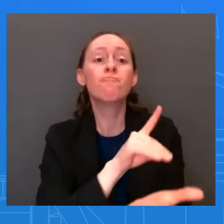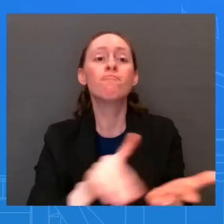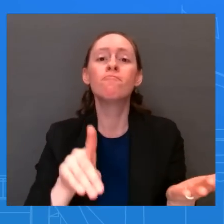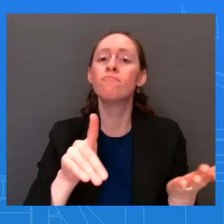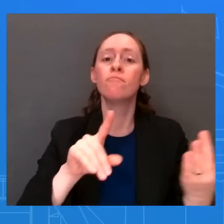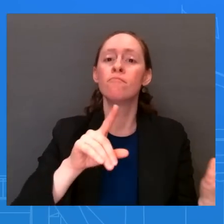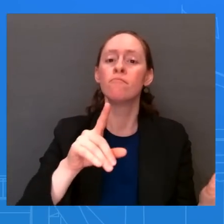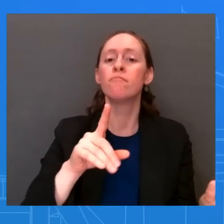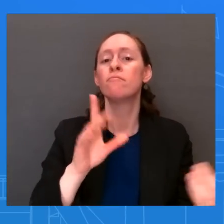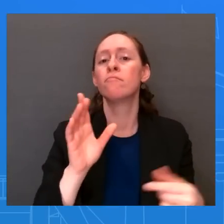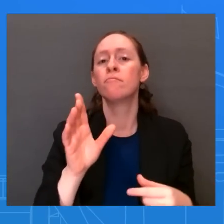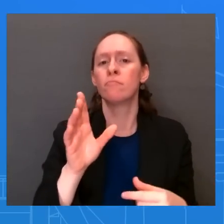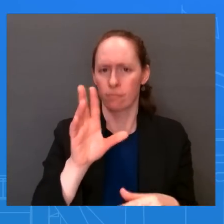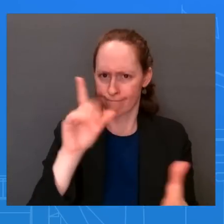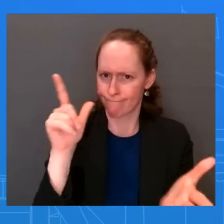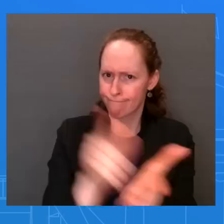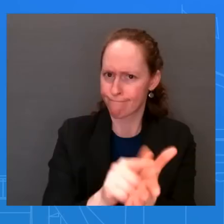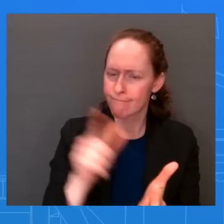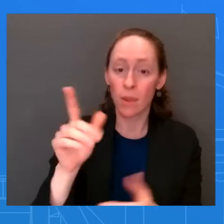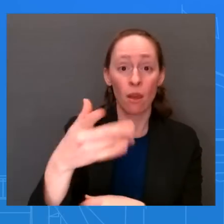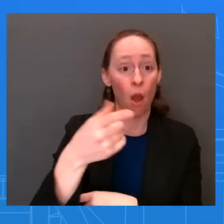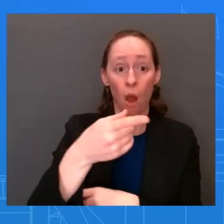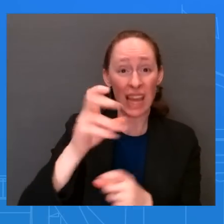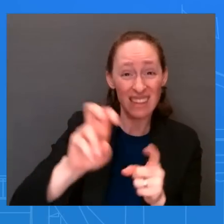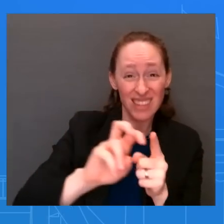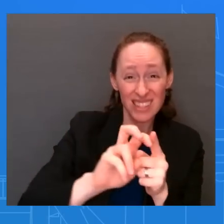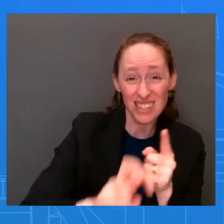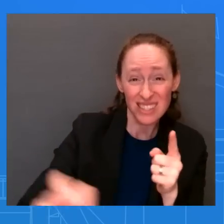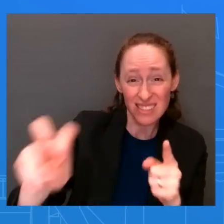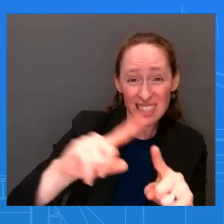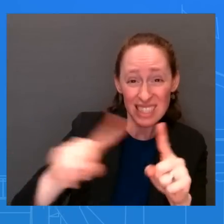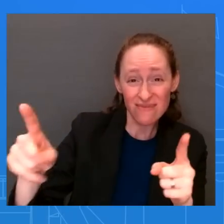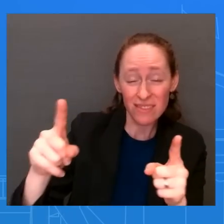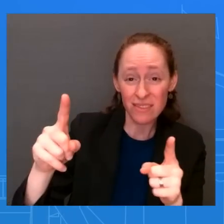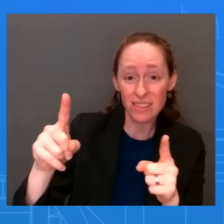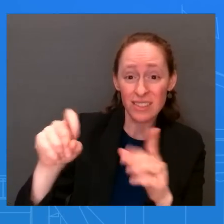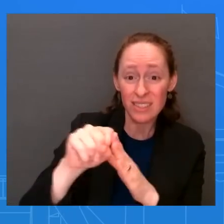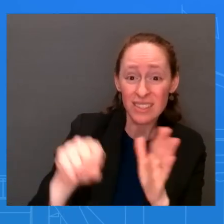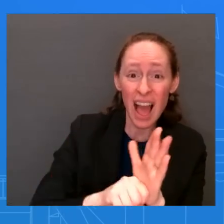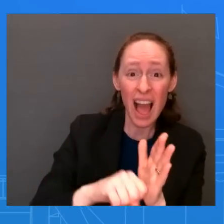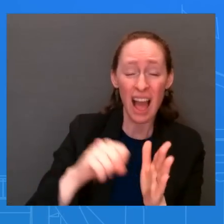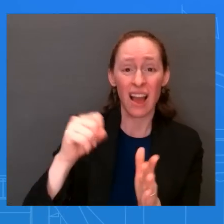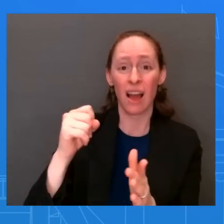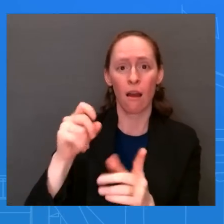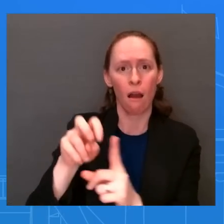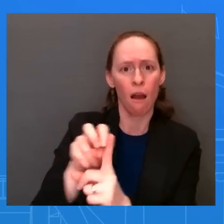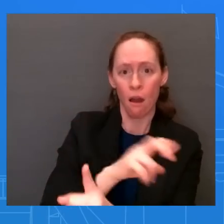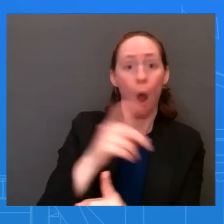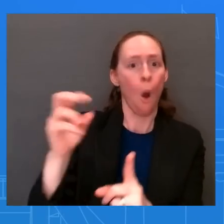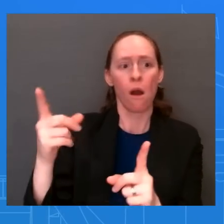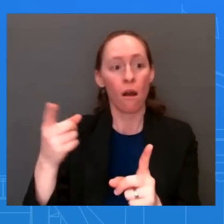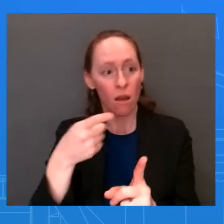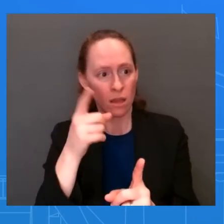protect the physical safety and security of clinics, providers, and patients. And also, earlier this month,